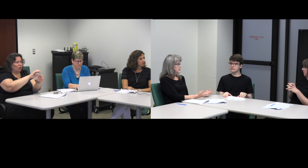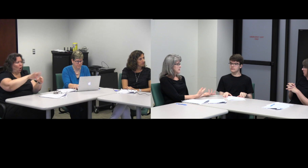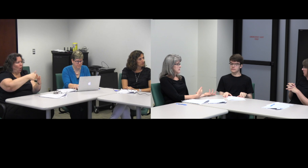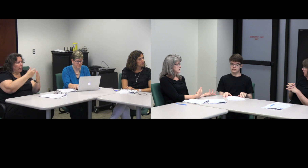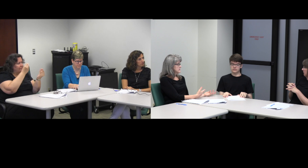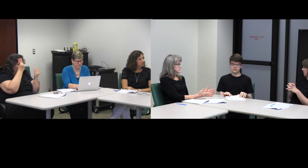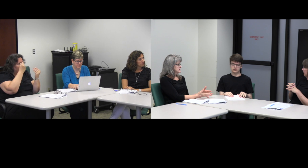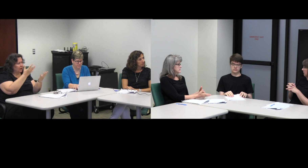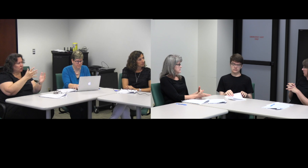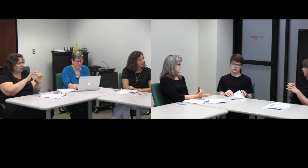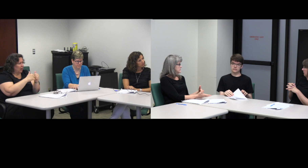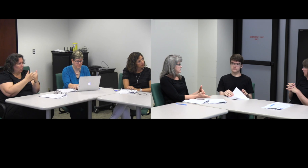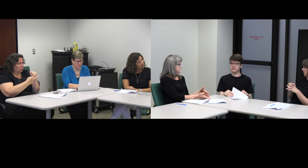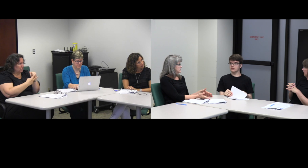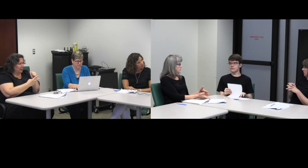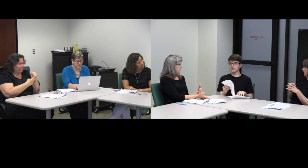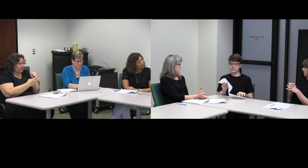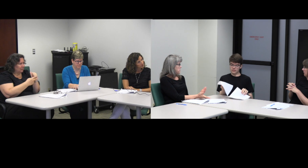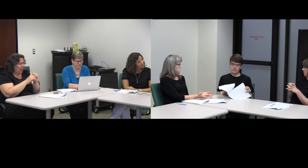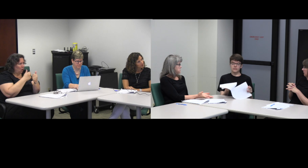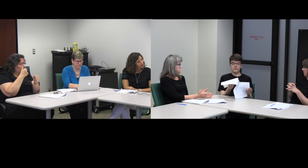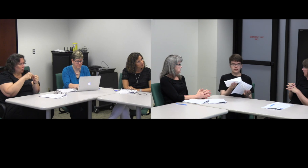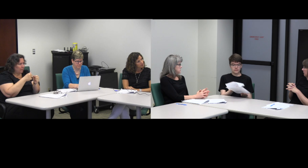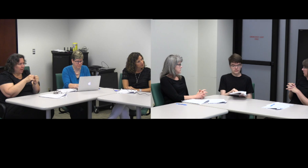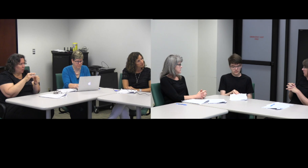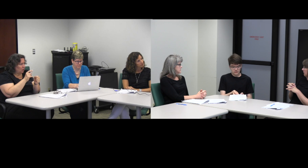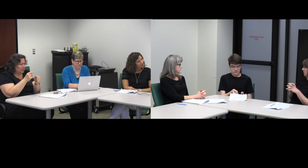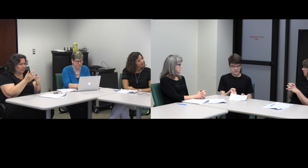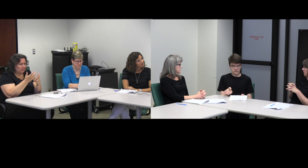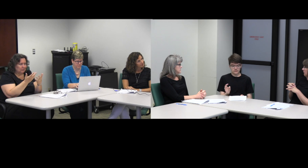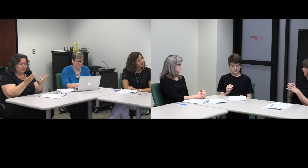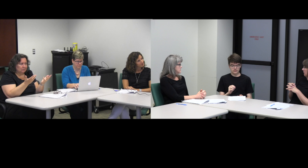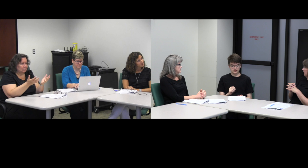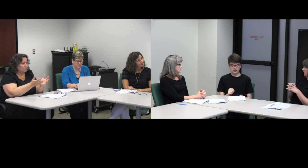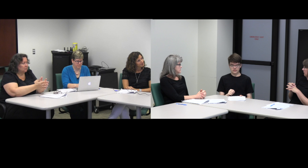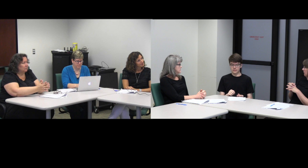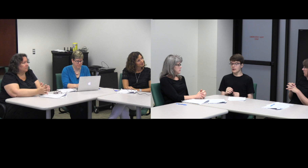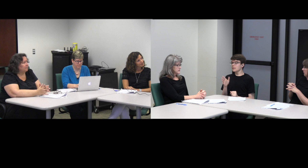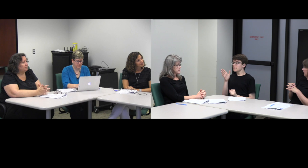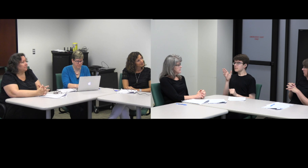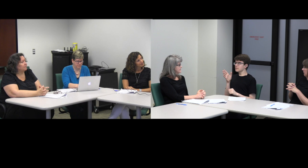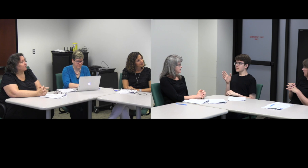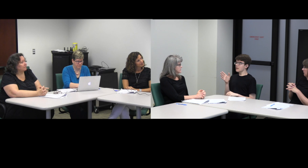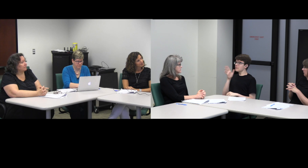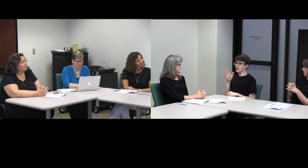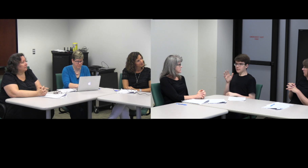How are you going to... remember to... use it?